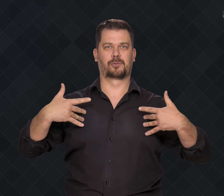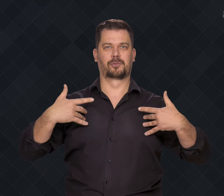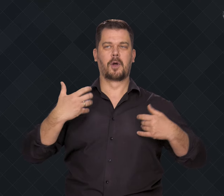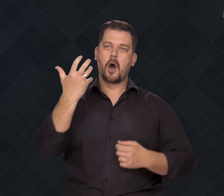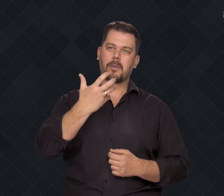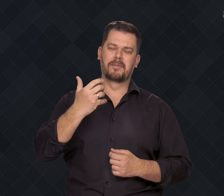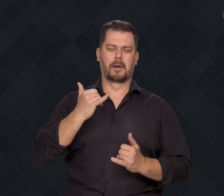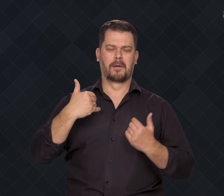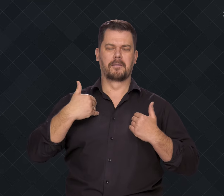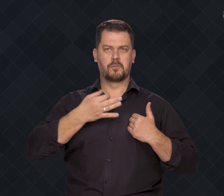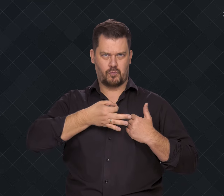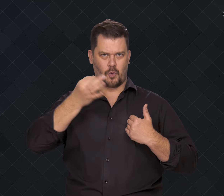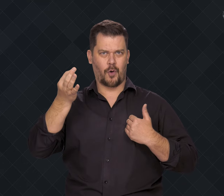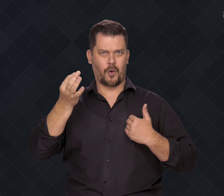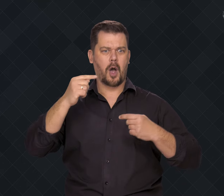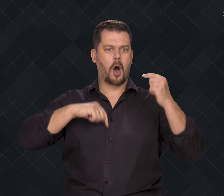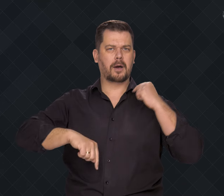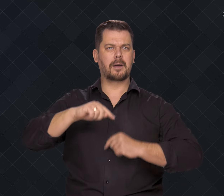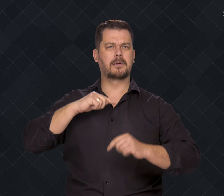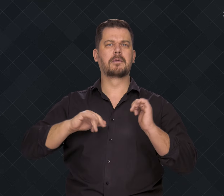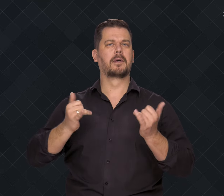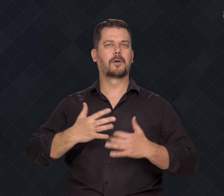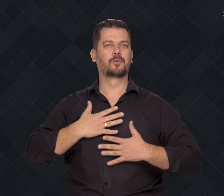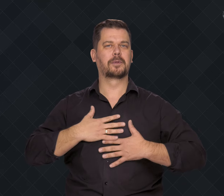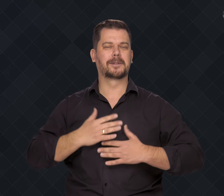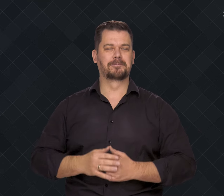and observe how my body reacts to them.